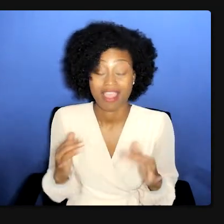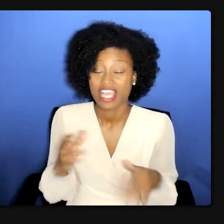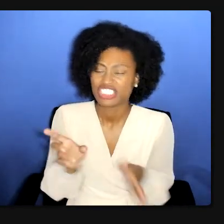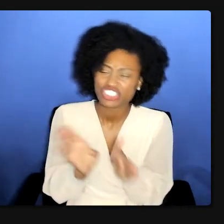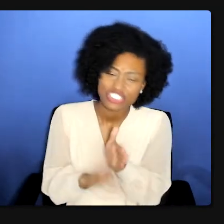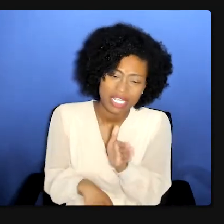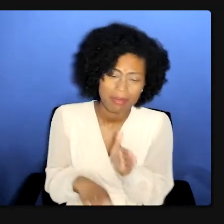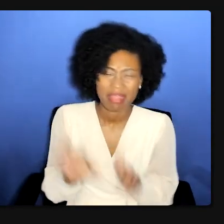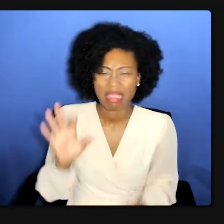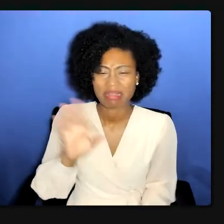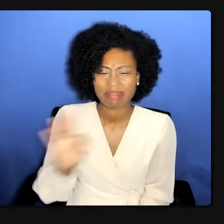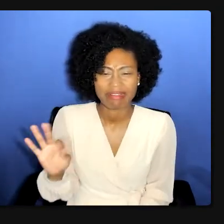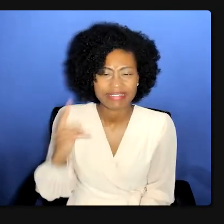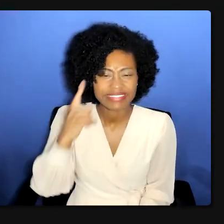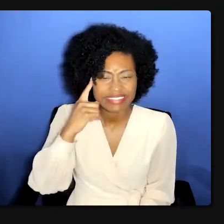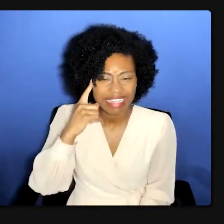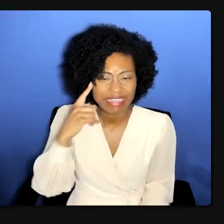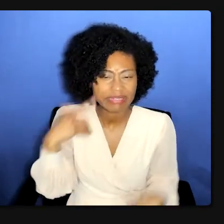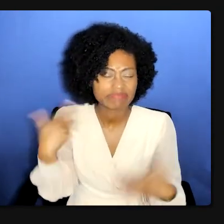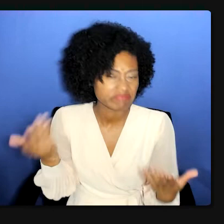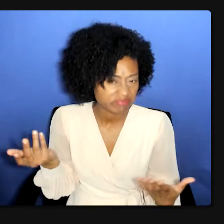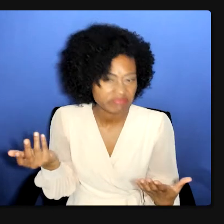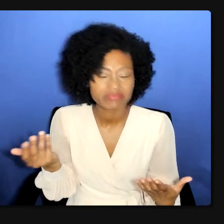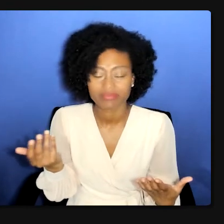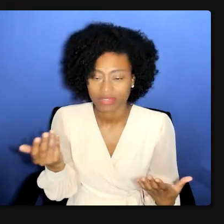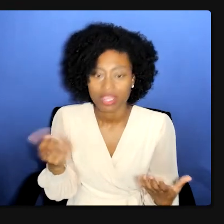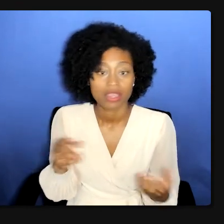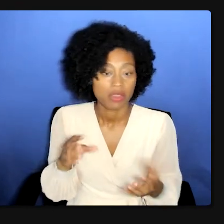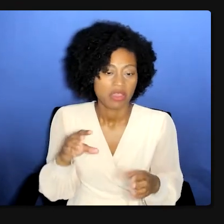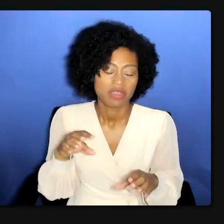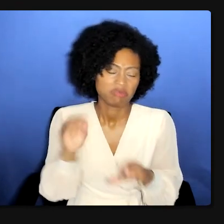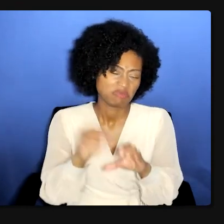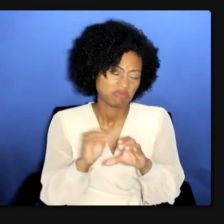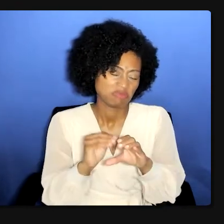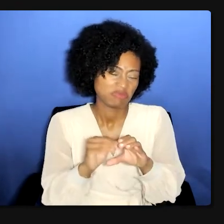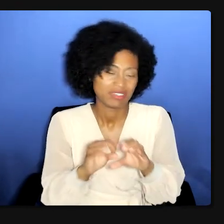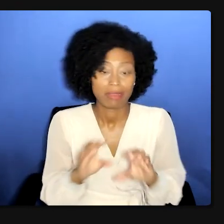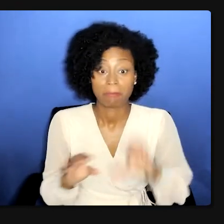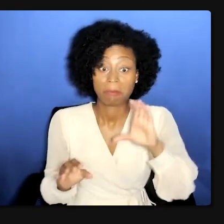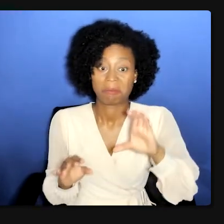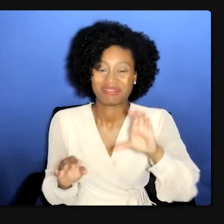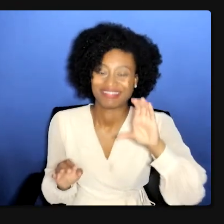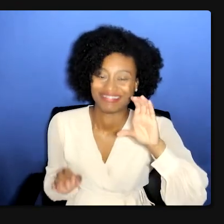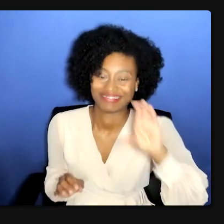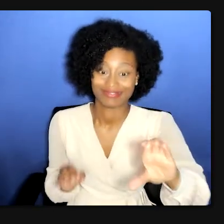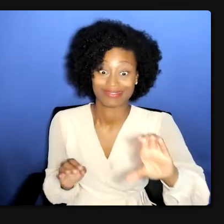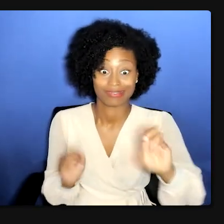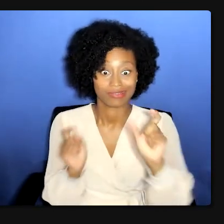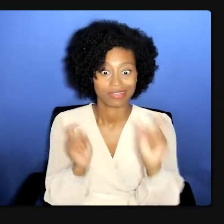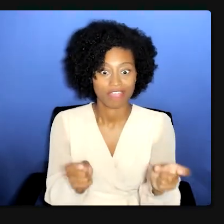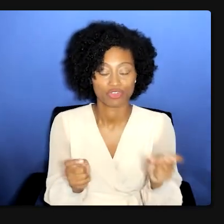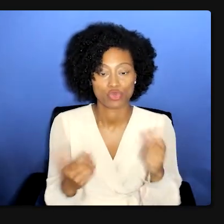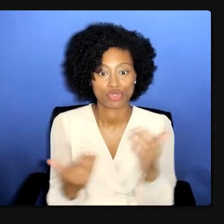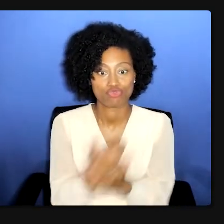you know, cheap price point, 99 cents. Got a lot of good stuff for it. Help a new player and help a new player along